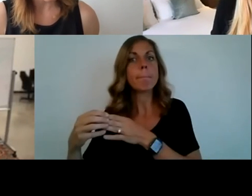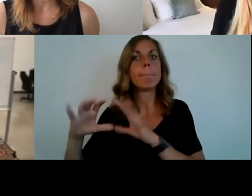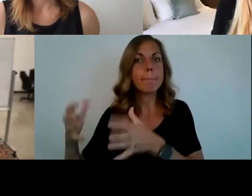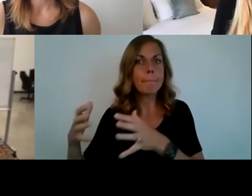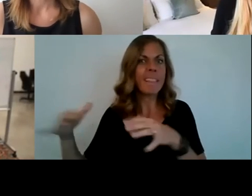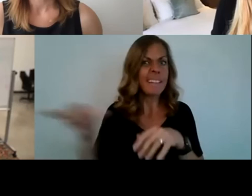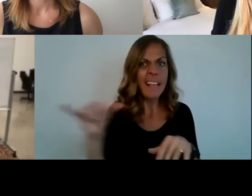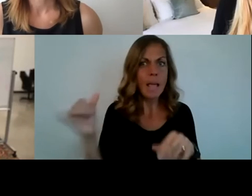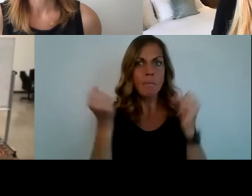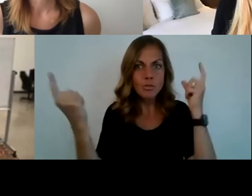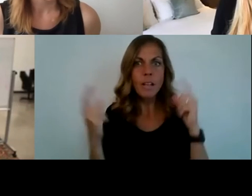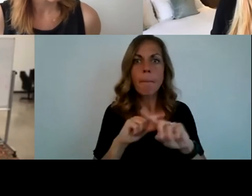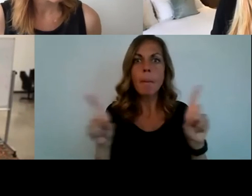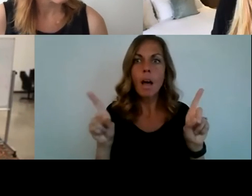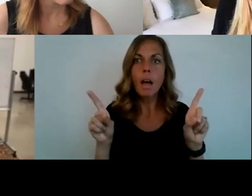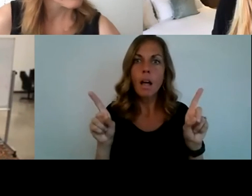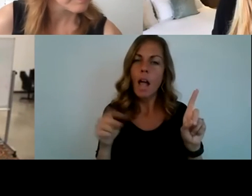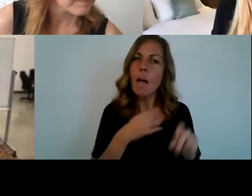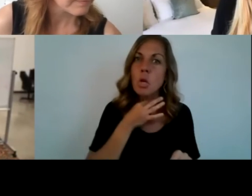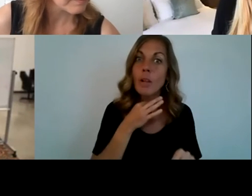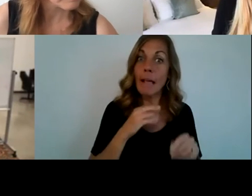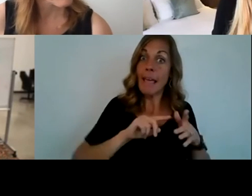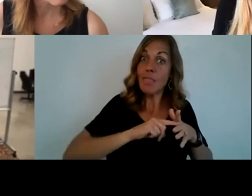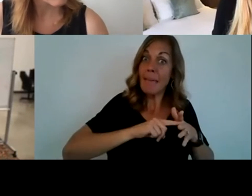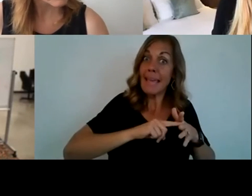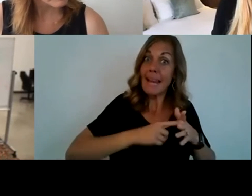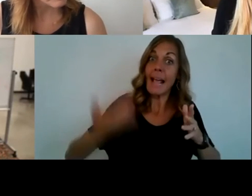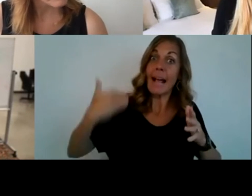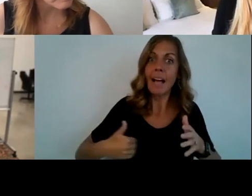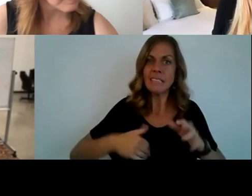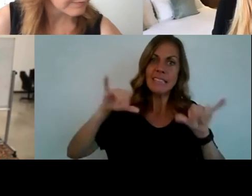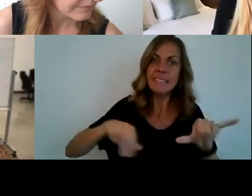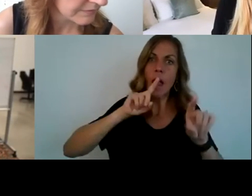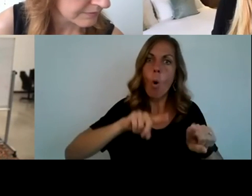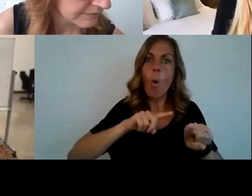things started, what happened what was one of the first things that you all did at Initialized